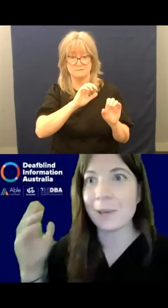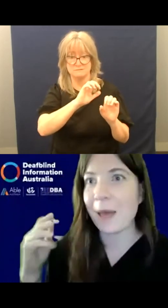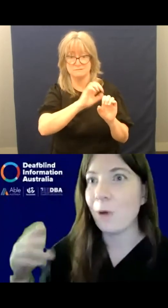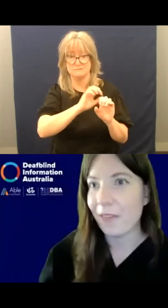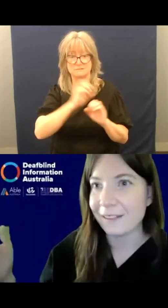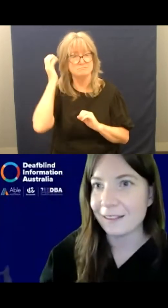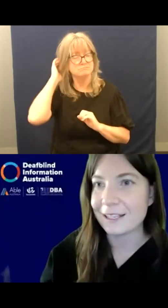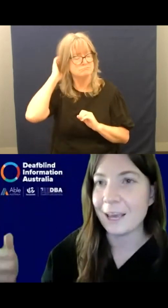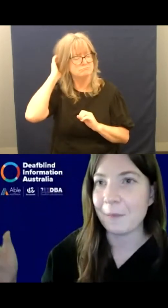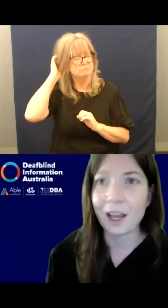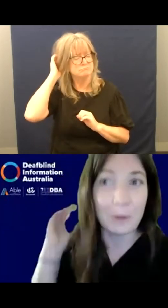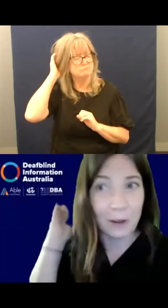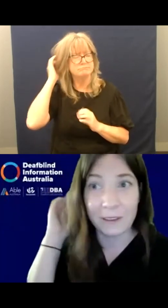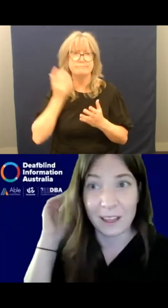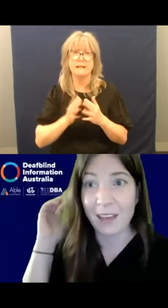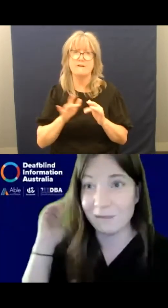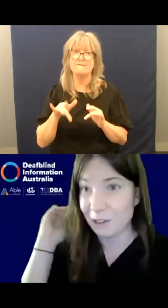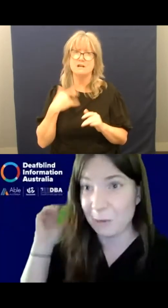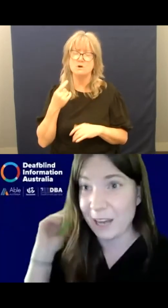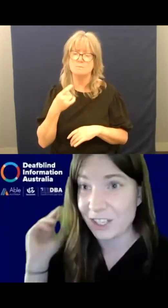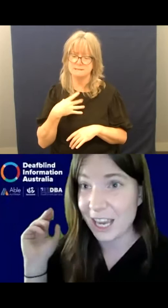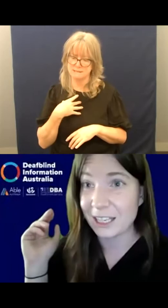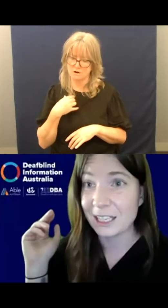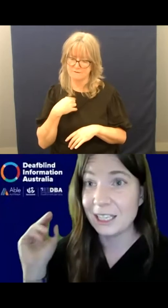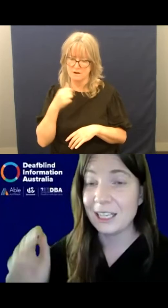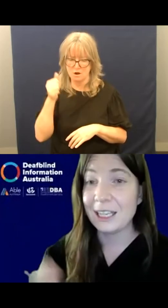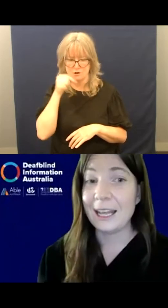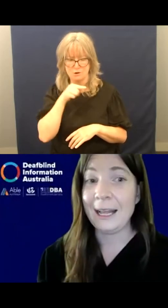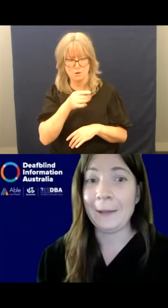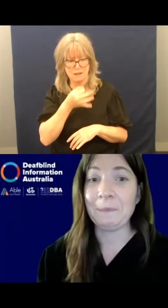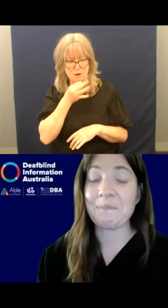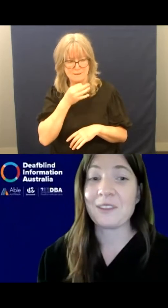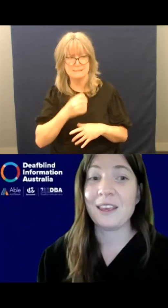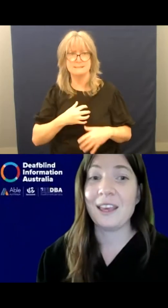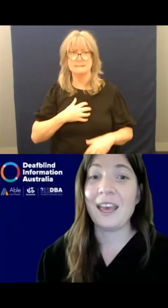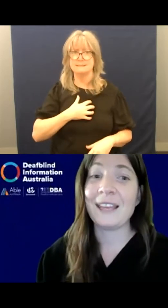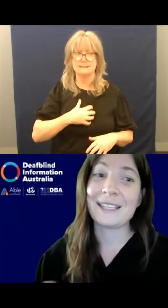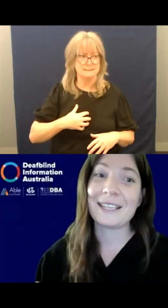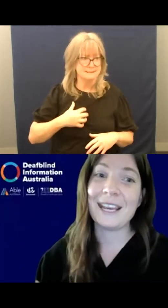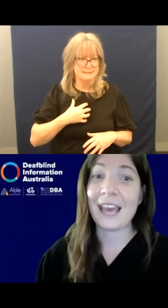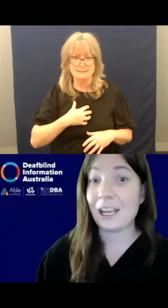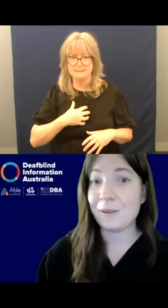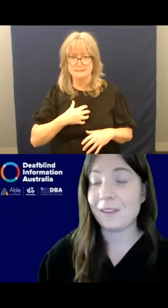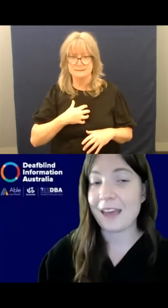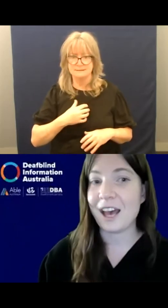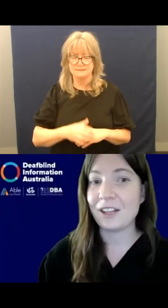what that means to them, thinking you're a bit agitated, and again using that touch